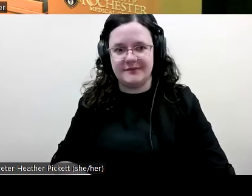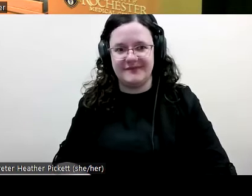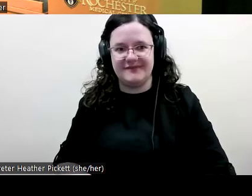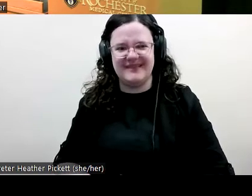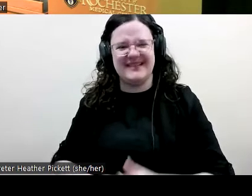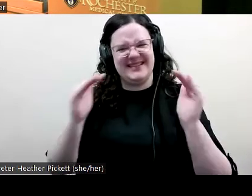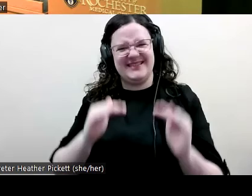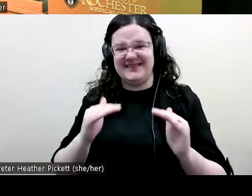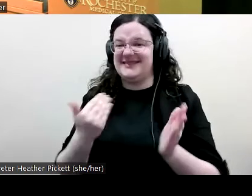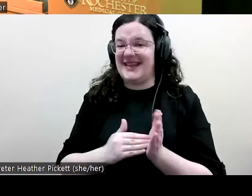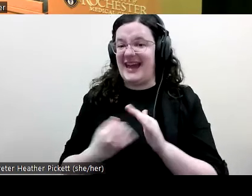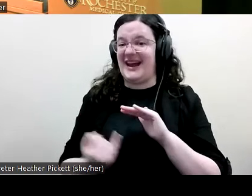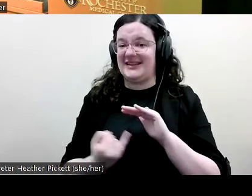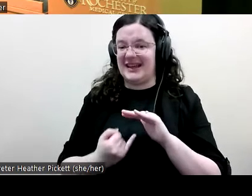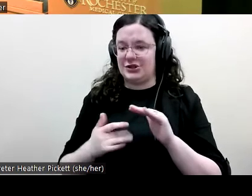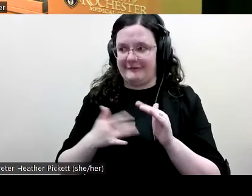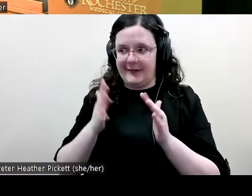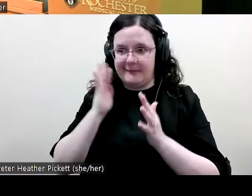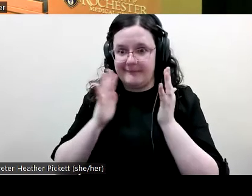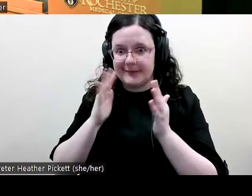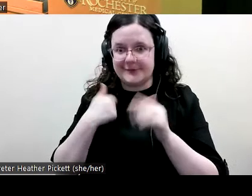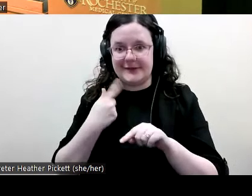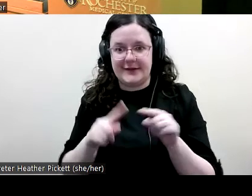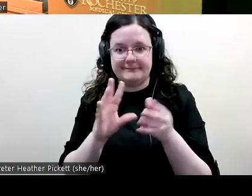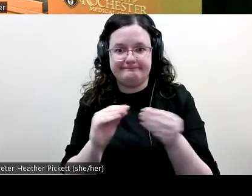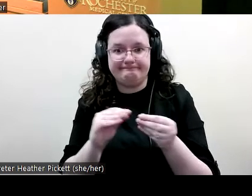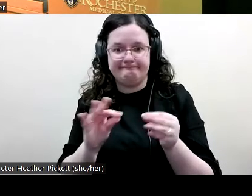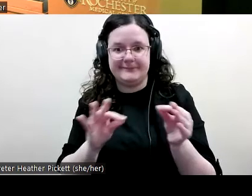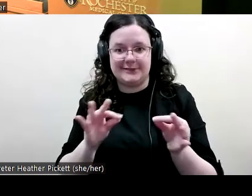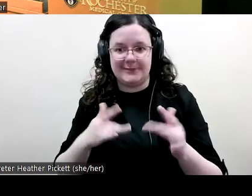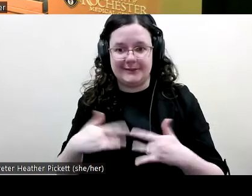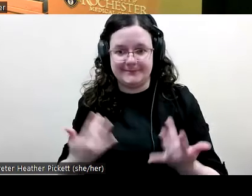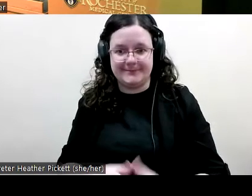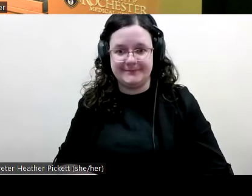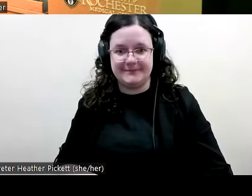talking about it um there's always that fear even when they're recovery that something's going to